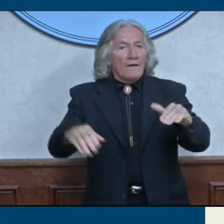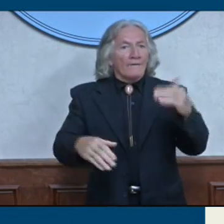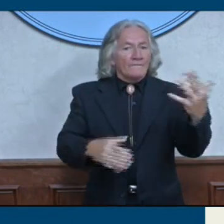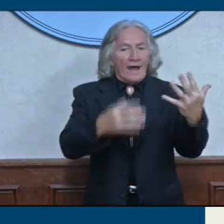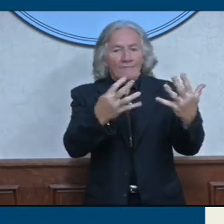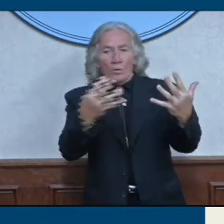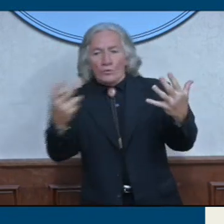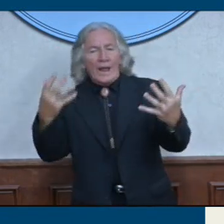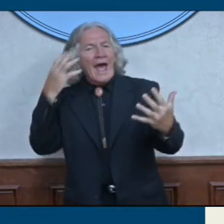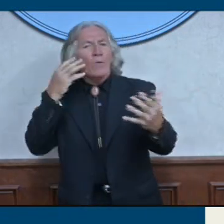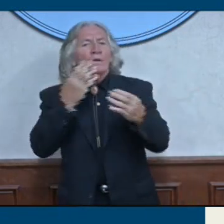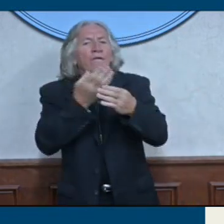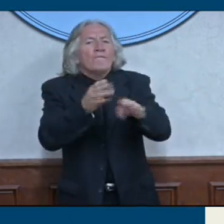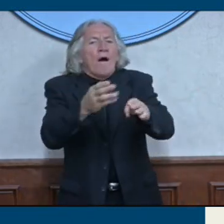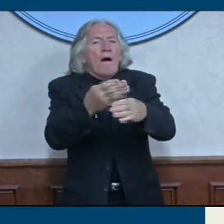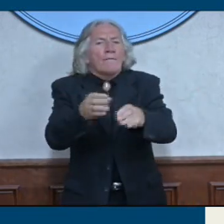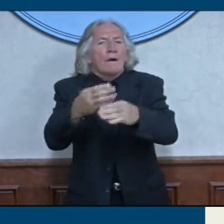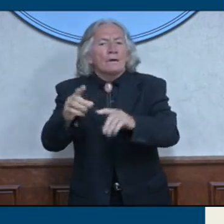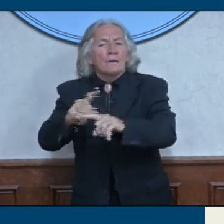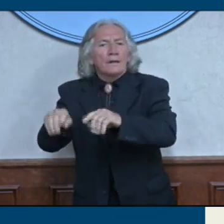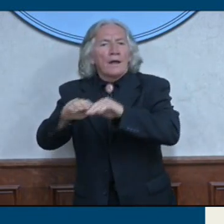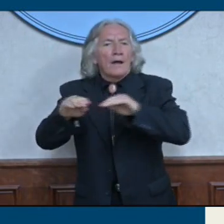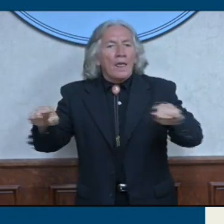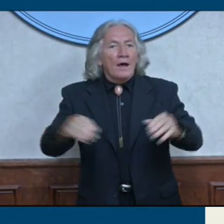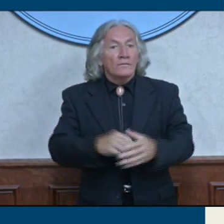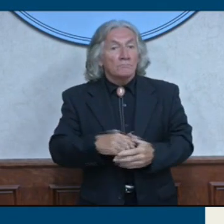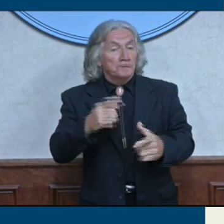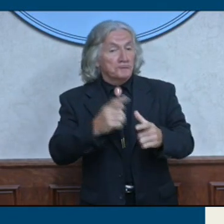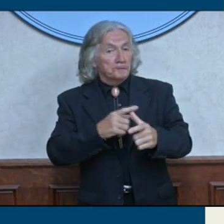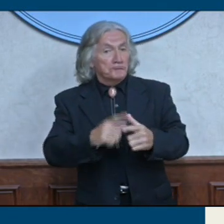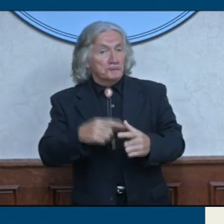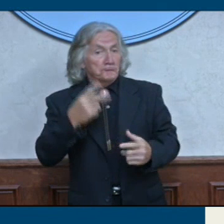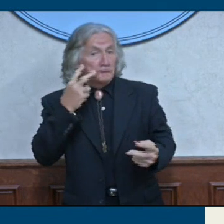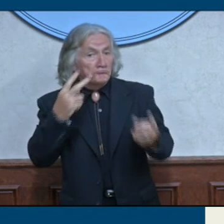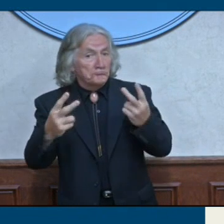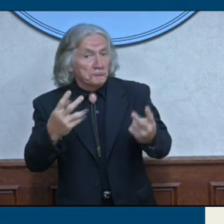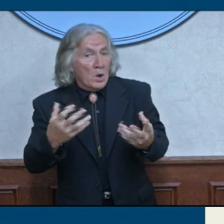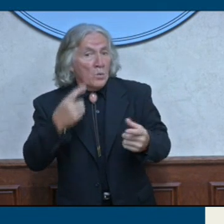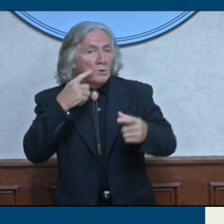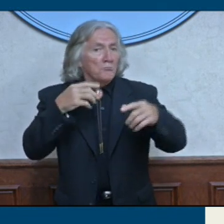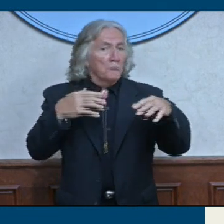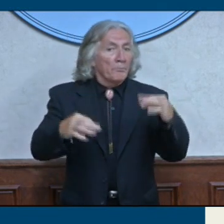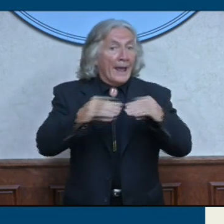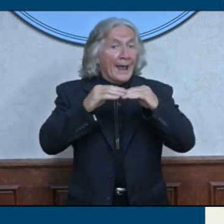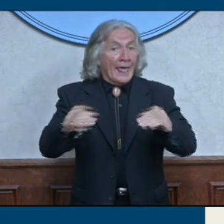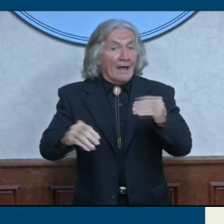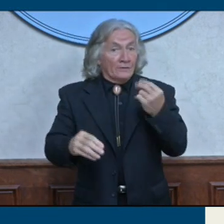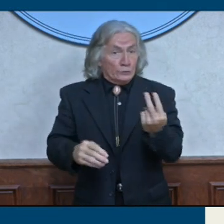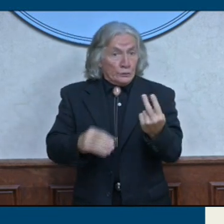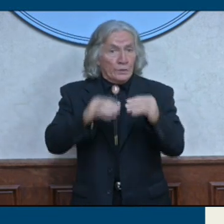PATIENTS I WANTED TO COME BACK TO THE SLIDE THAT WORK THAT SHOWS HOW WE HAVE DIVIDED